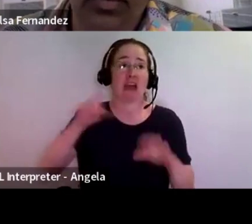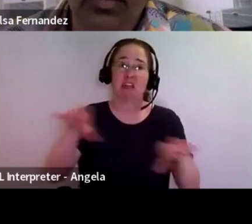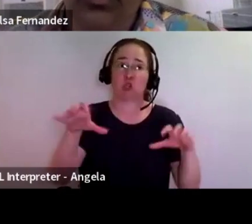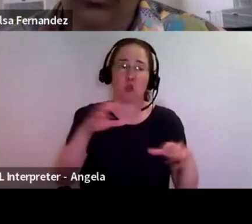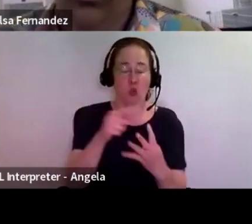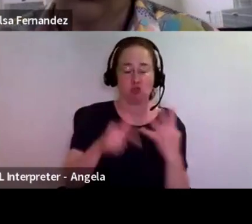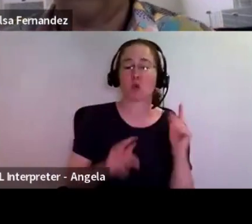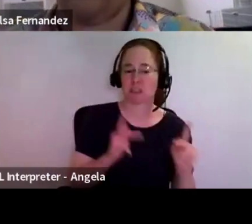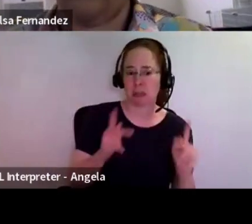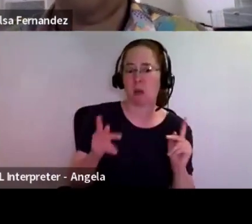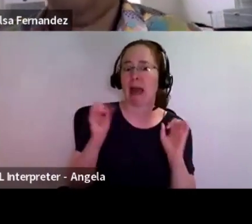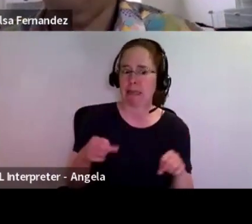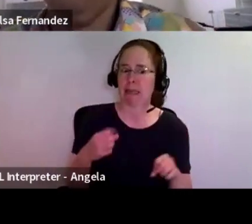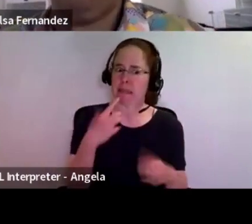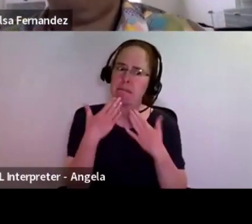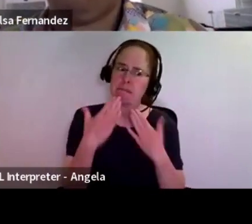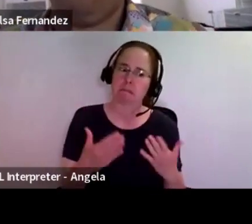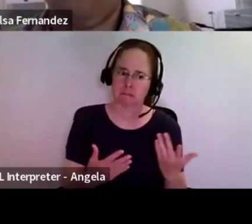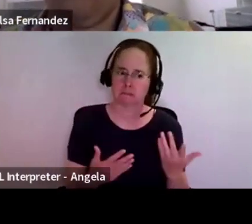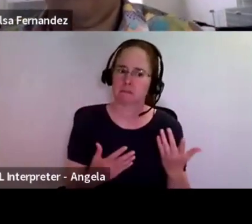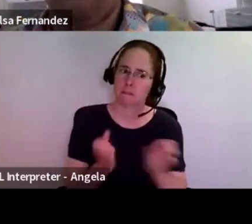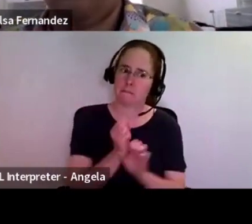that are, can, you know, account for that made this beat.